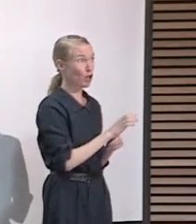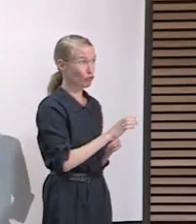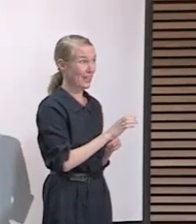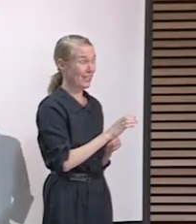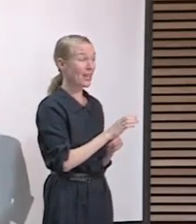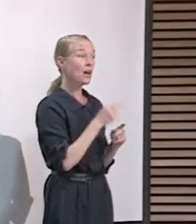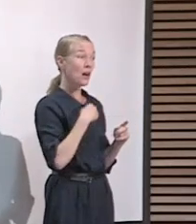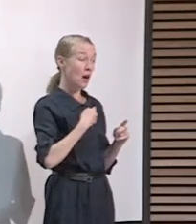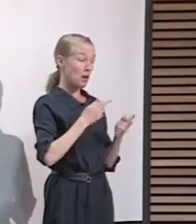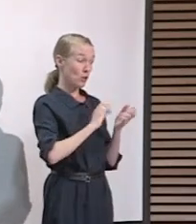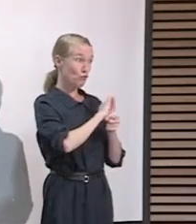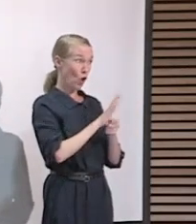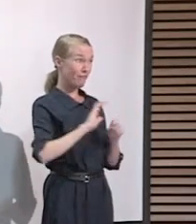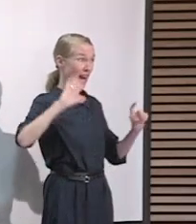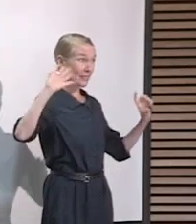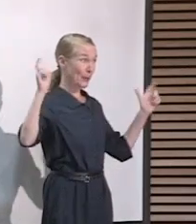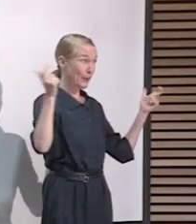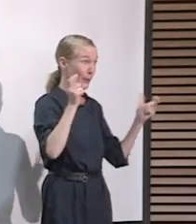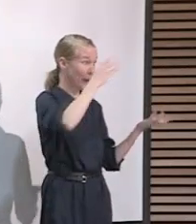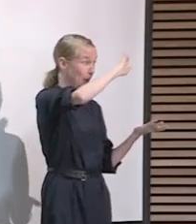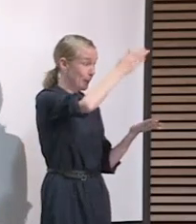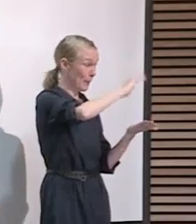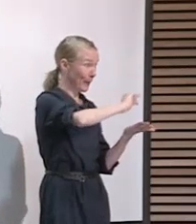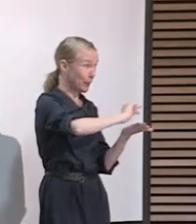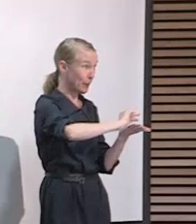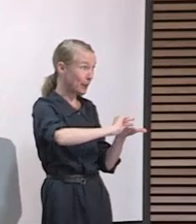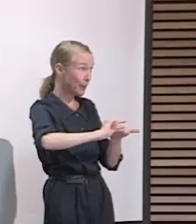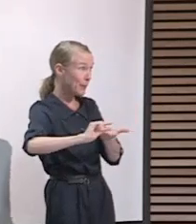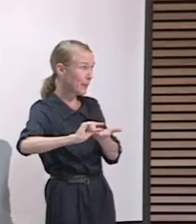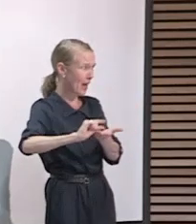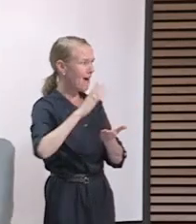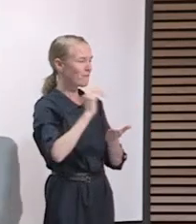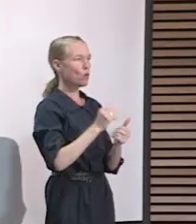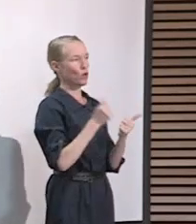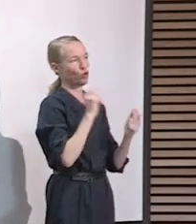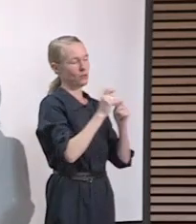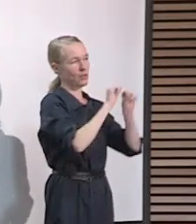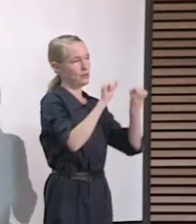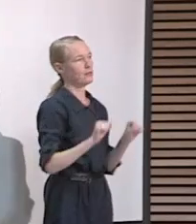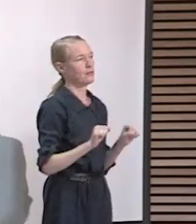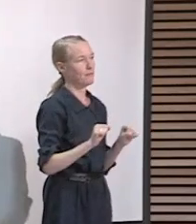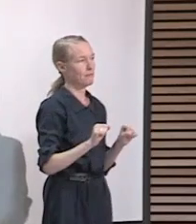of testing per any confirmed rate. The testing has been one of the key successes of our